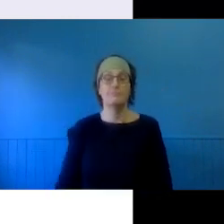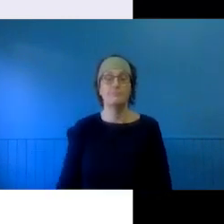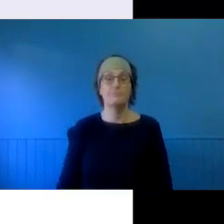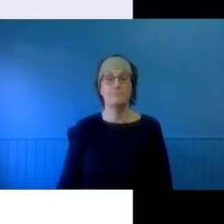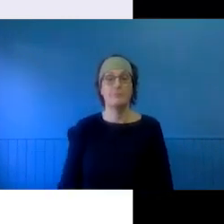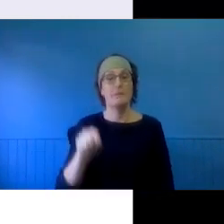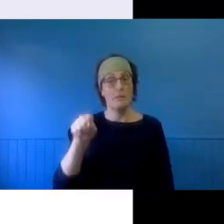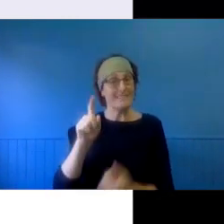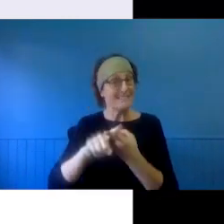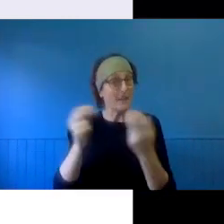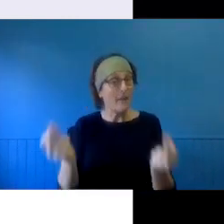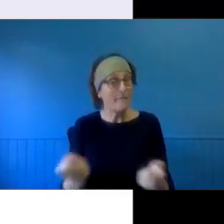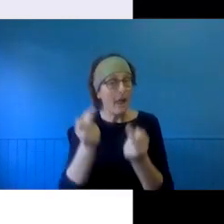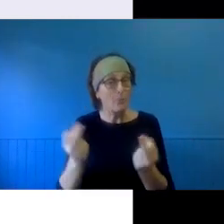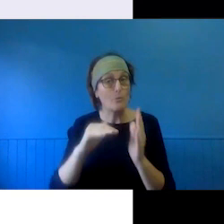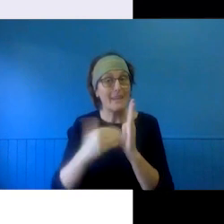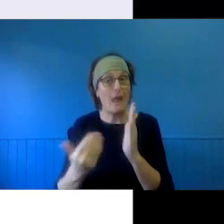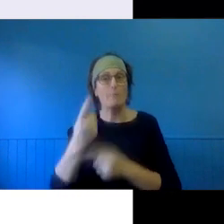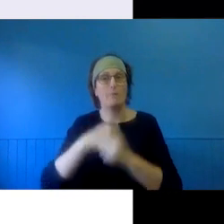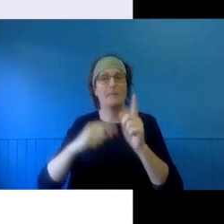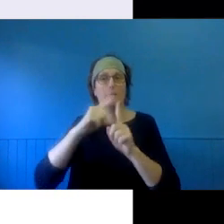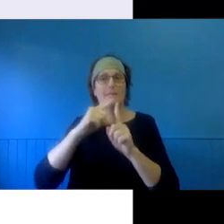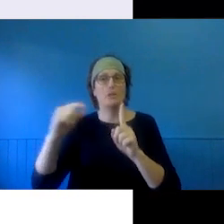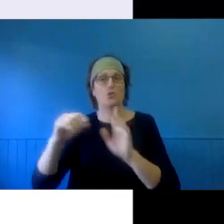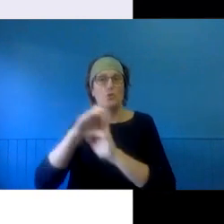available now as a digital version through the Australia Council